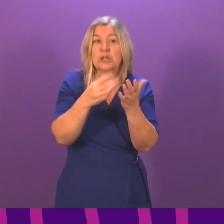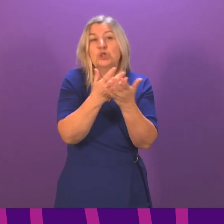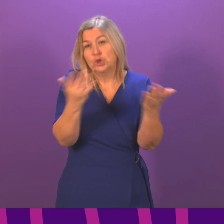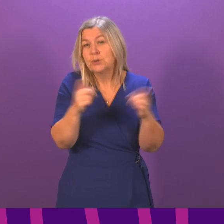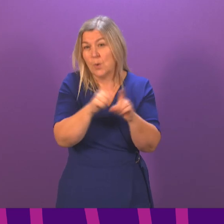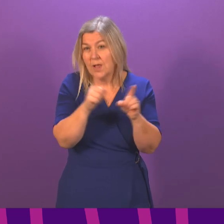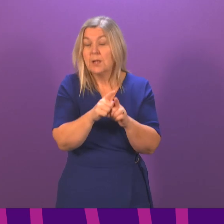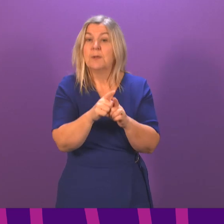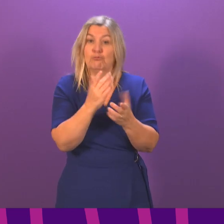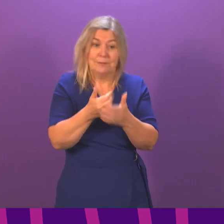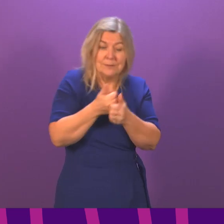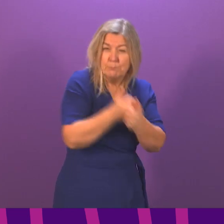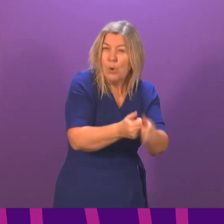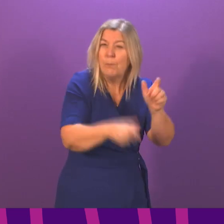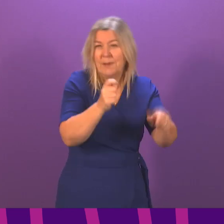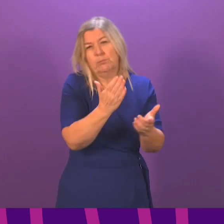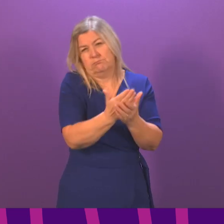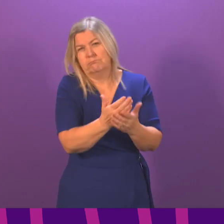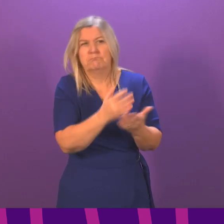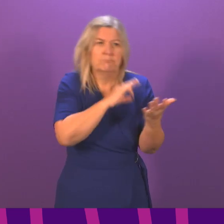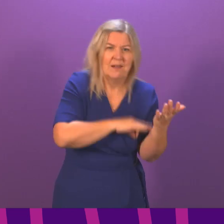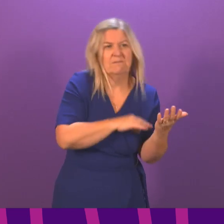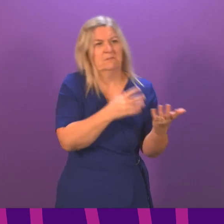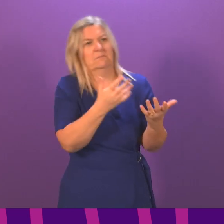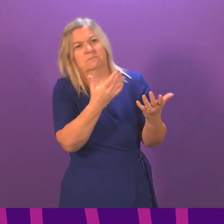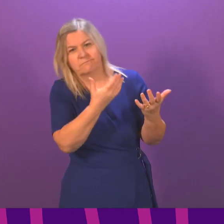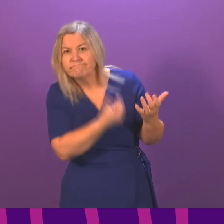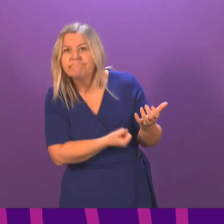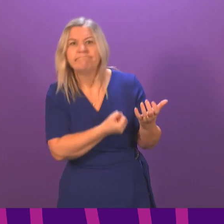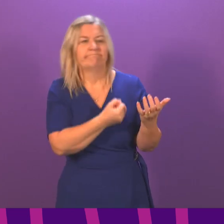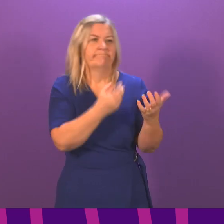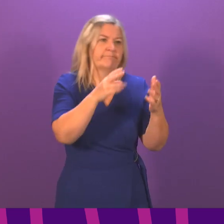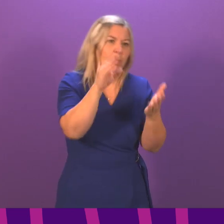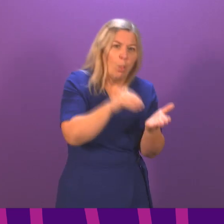who are most in need. We have since increased the funding considerably—in particular by